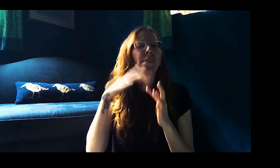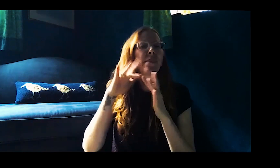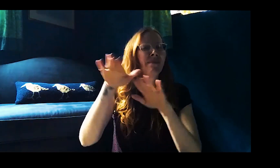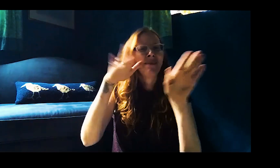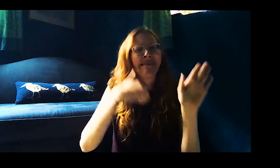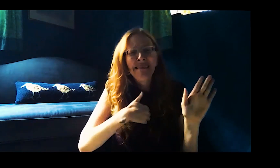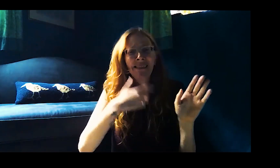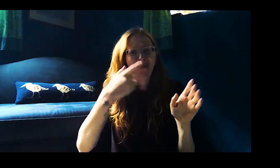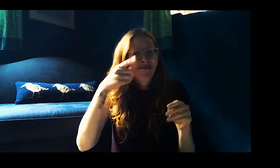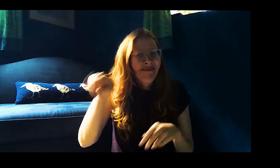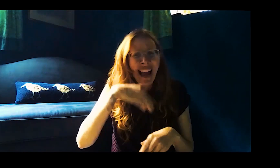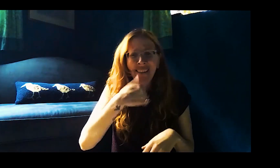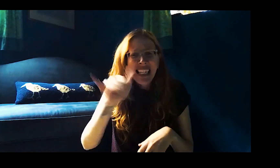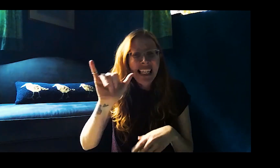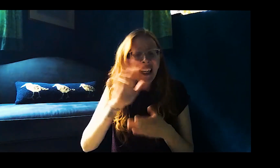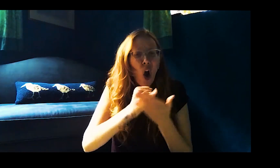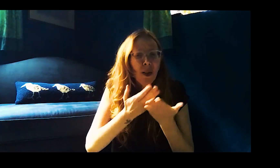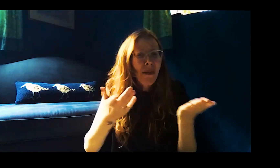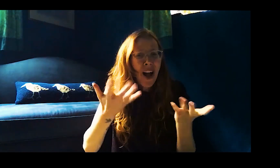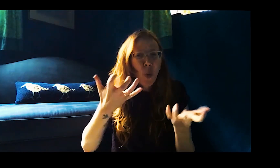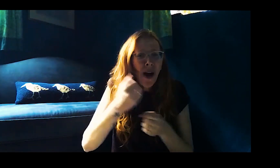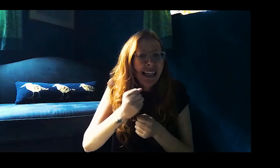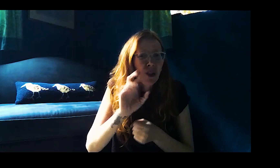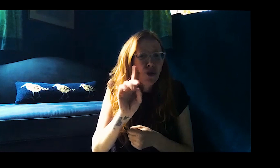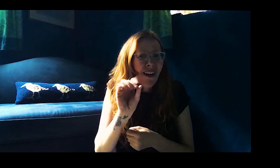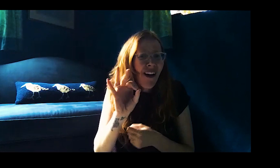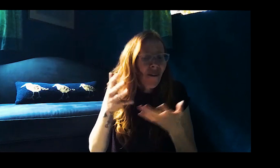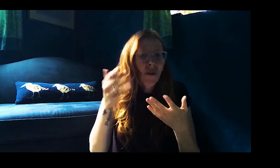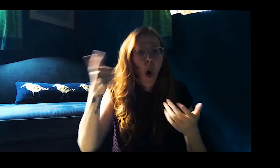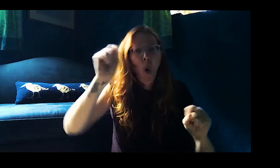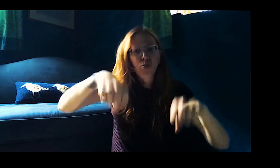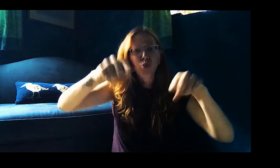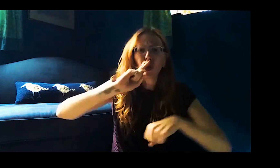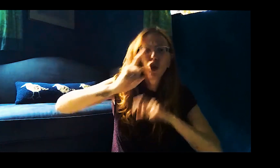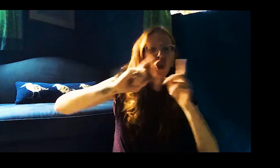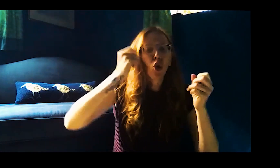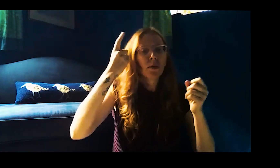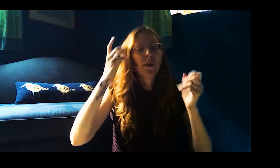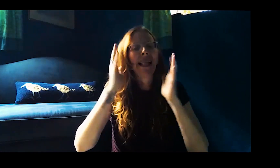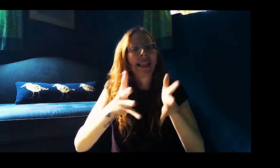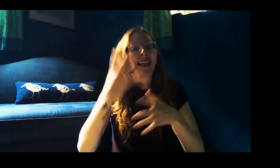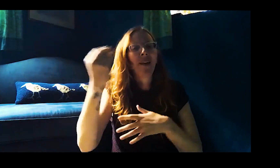app, and I reached out to neighbors and asked if anybody was getting rid of any art supplies, and you know - we had to be socially distant. So